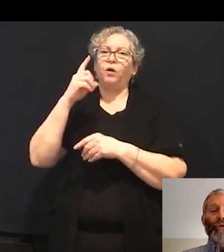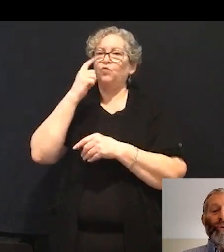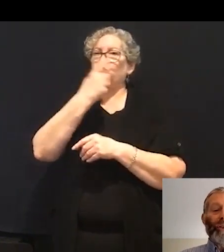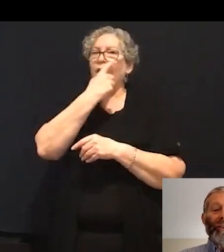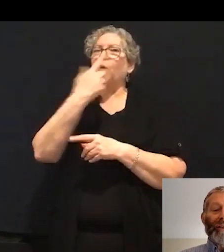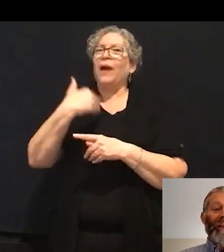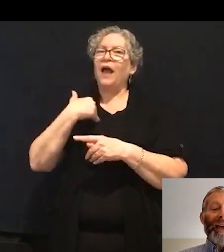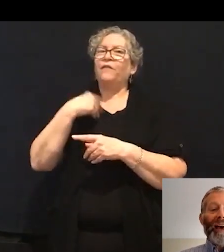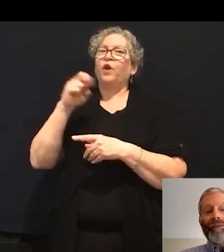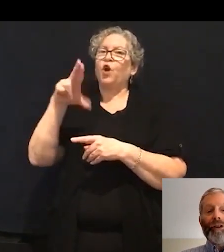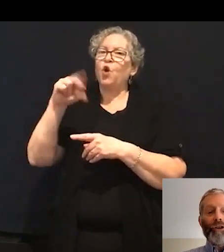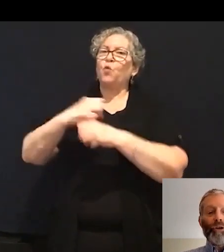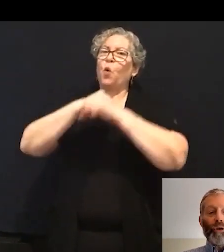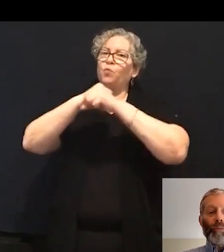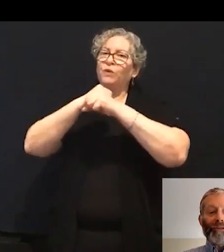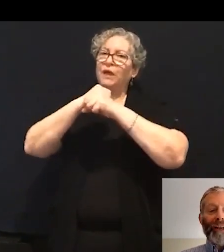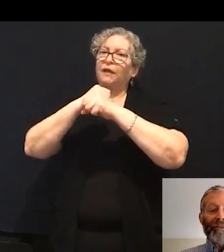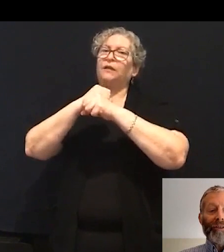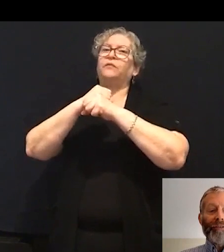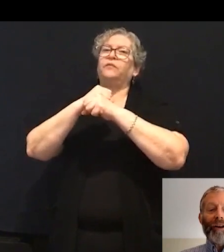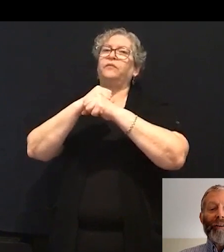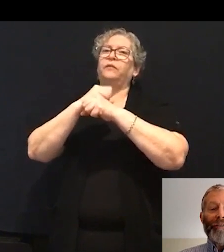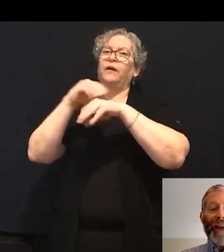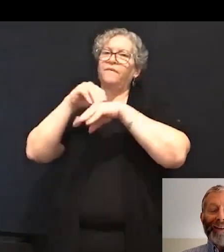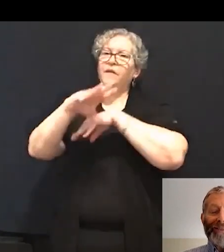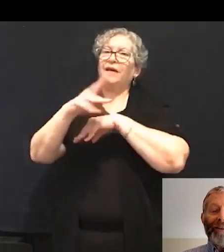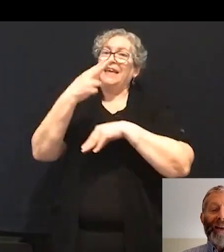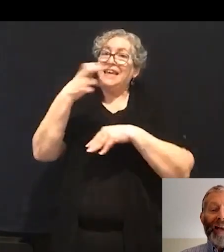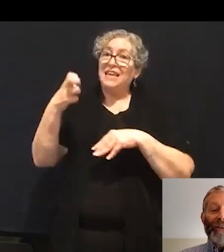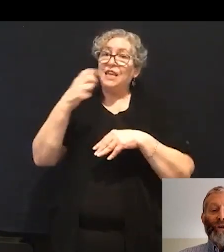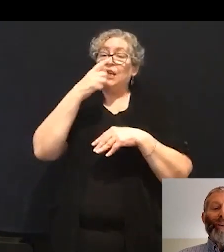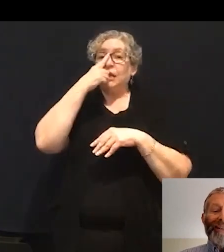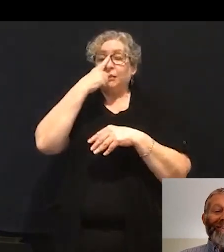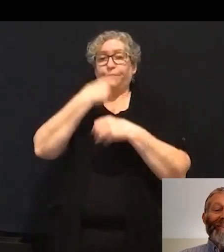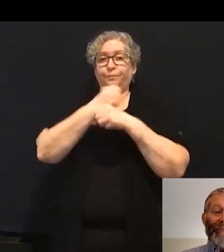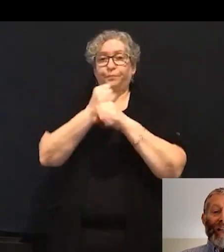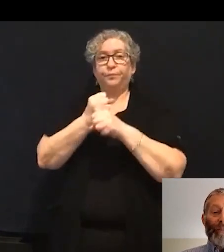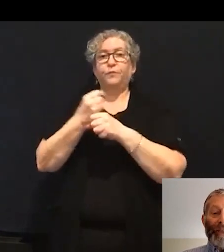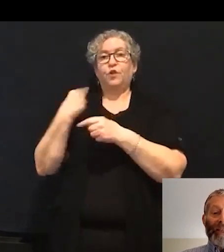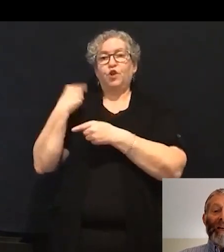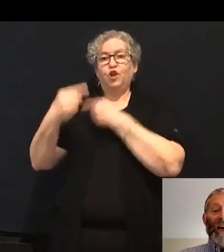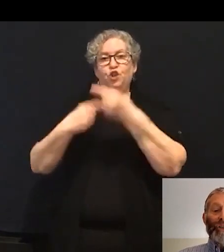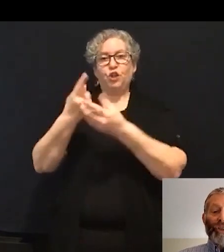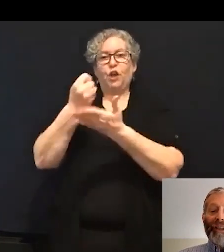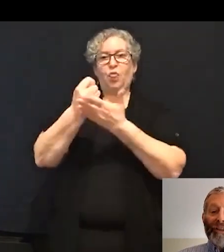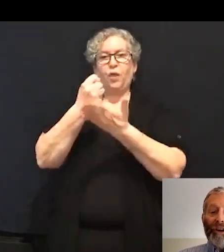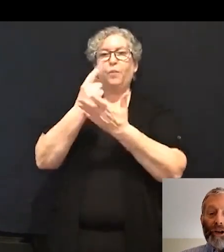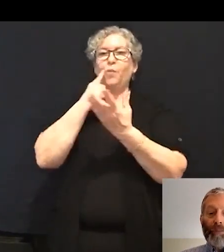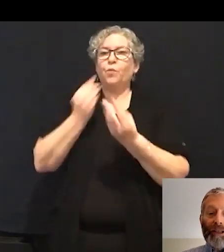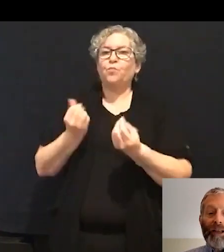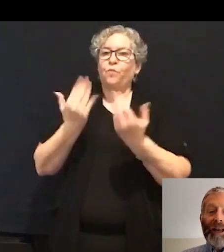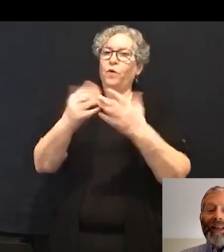you can have a neuroprotective effect. And so he's developing a gene therapy